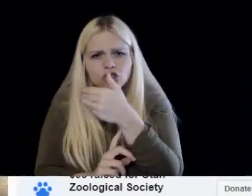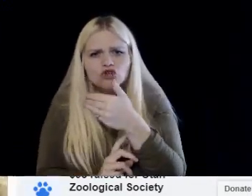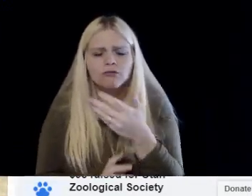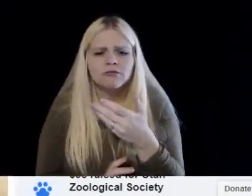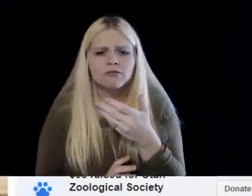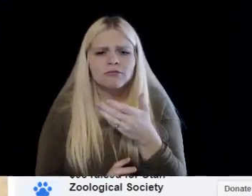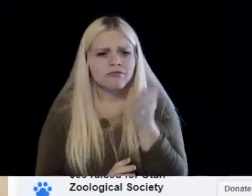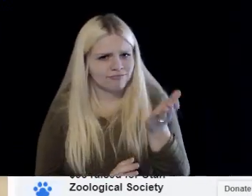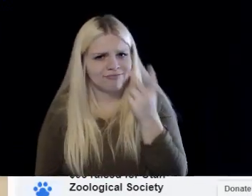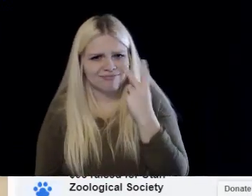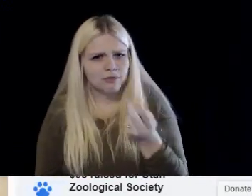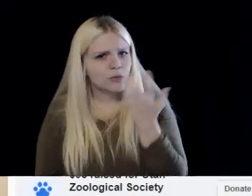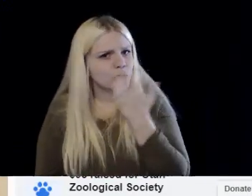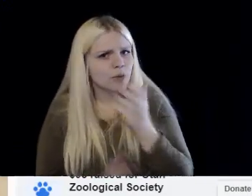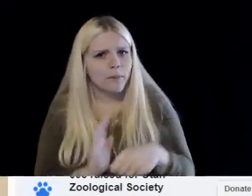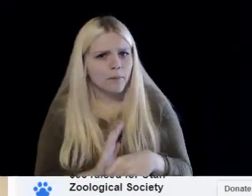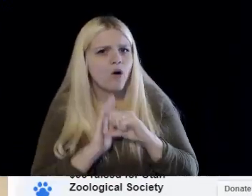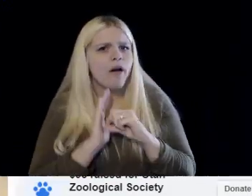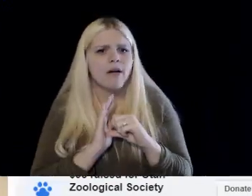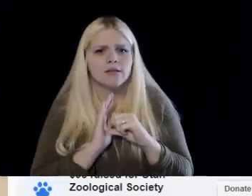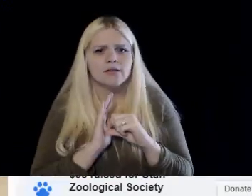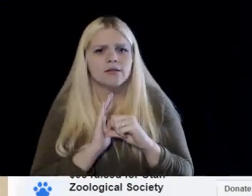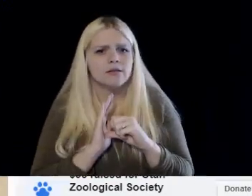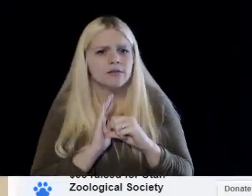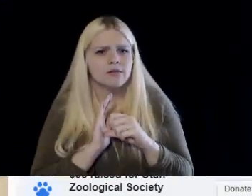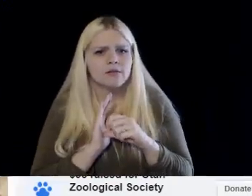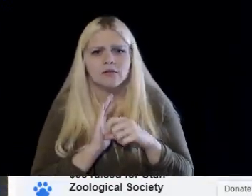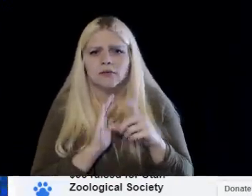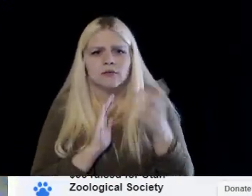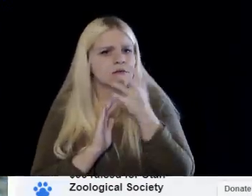with how well you guys do at keeping the harbor seals a part. That's the one